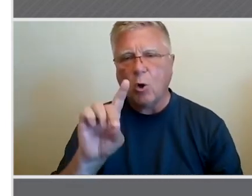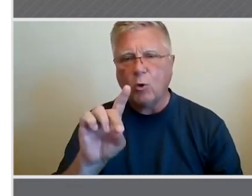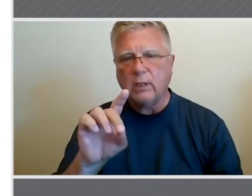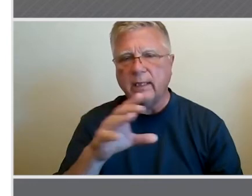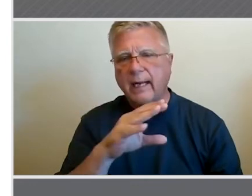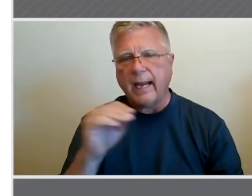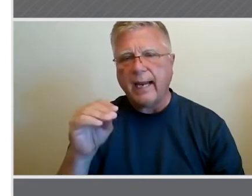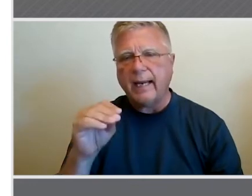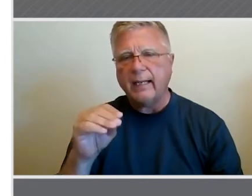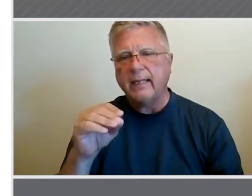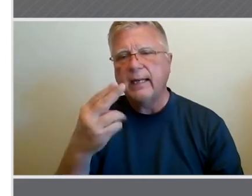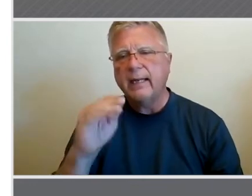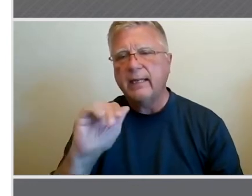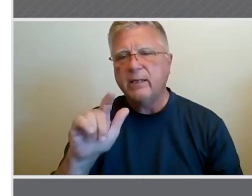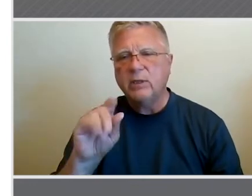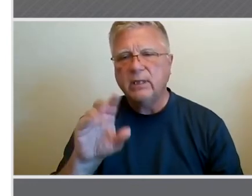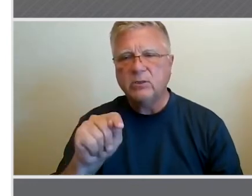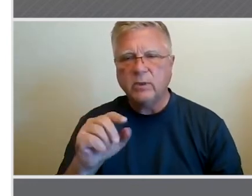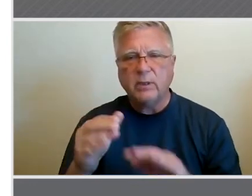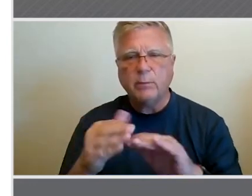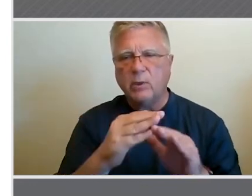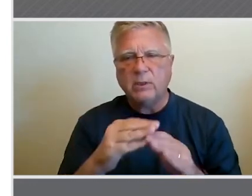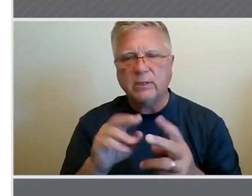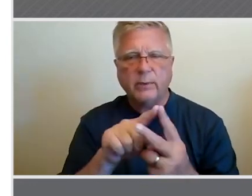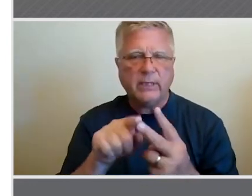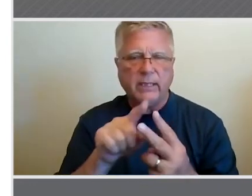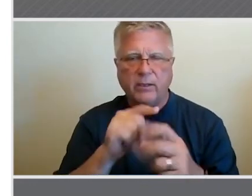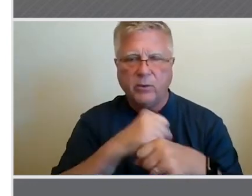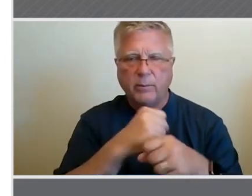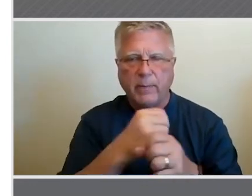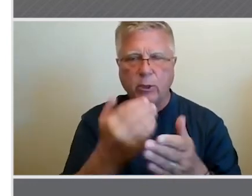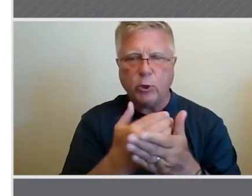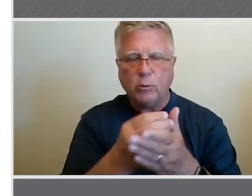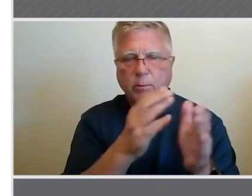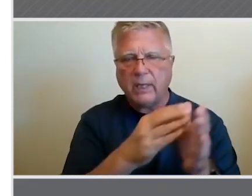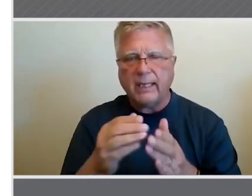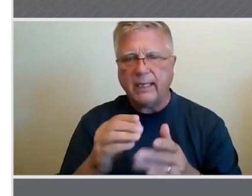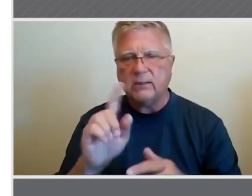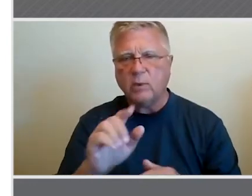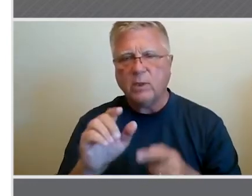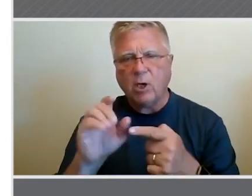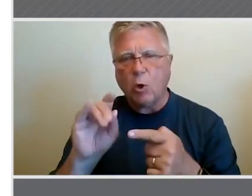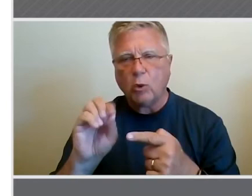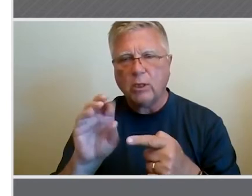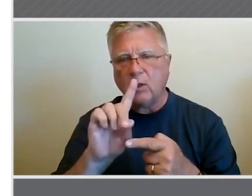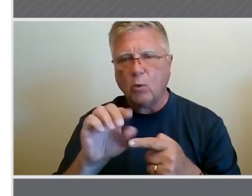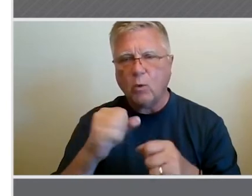to either create new plans and Oakland, or to update and adopt the greater Hill district